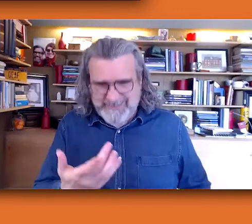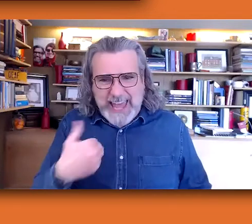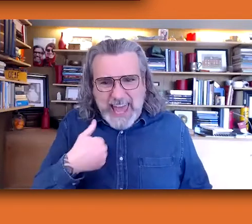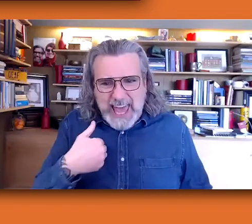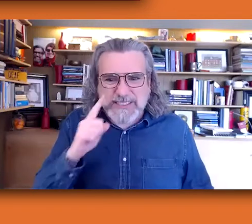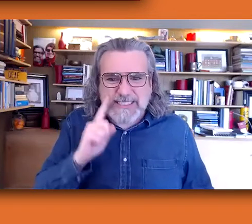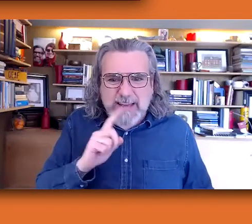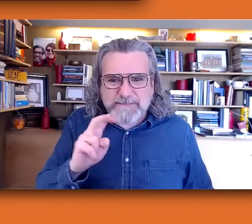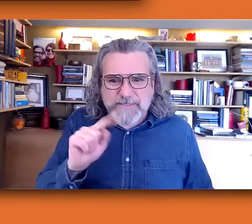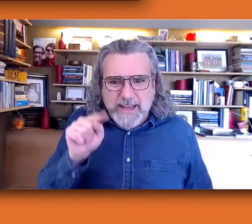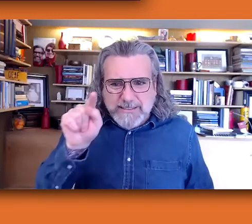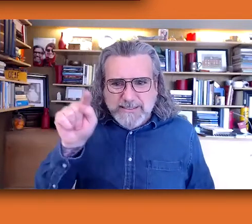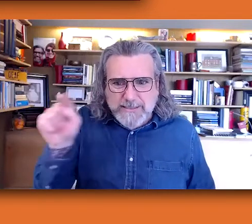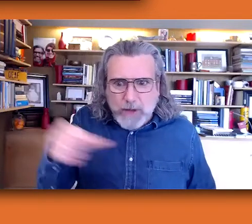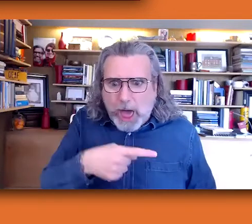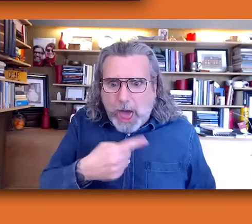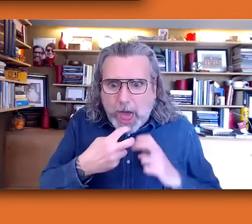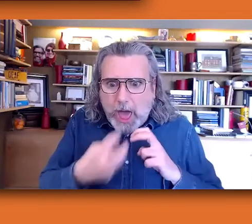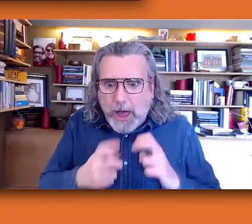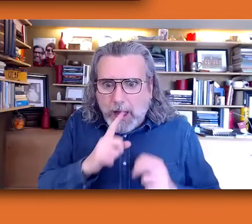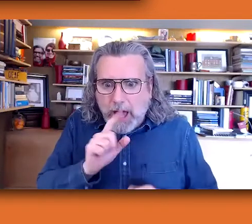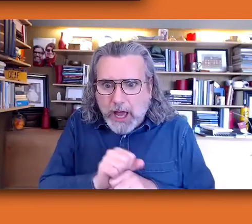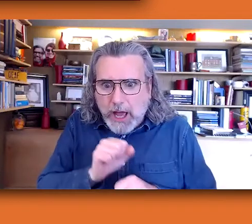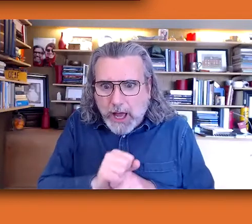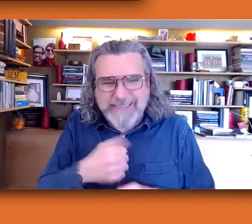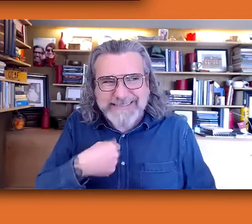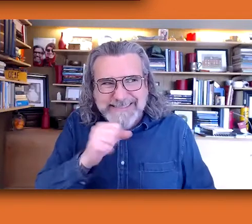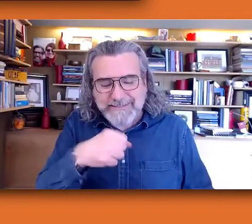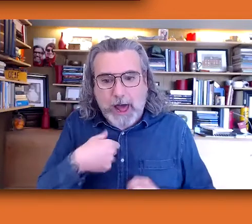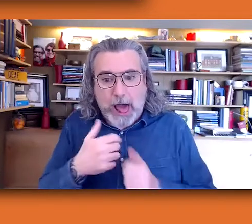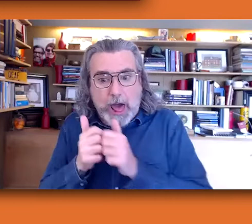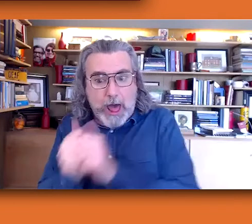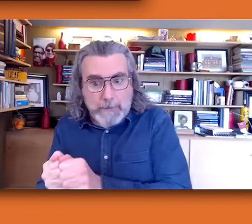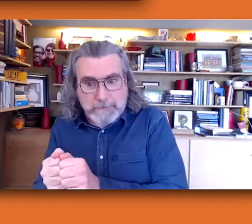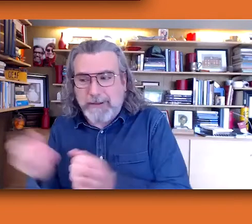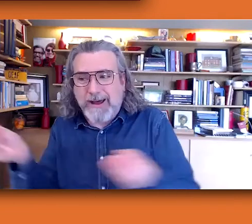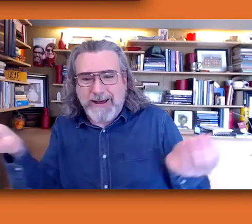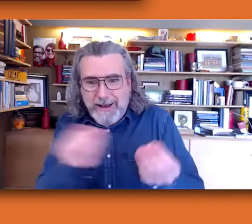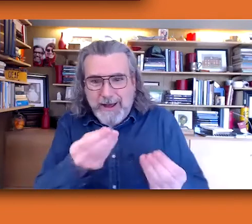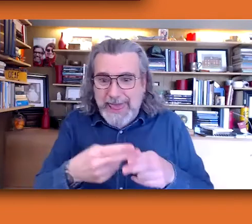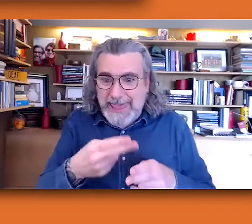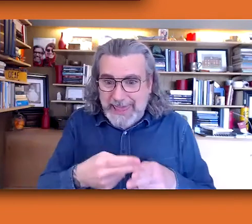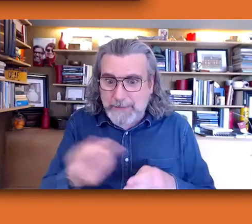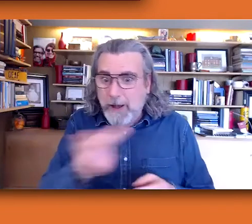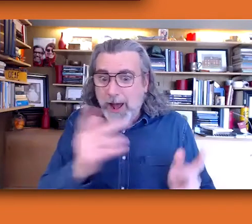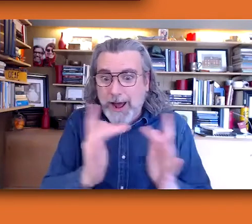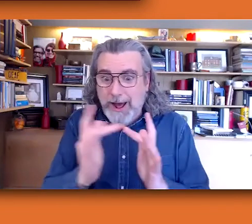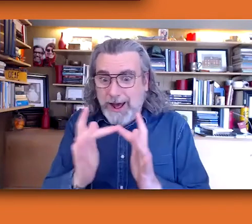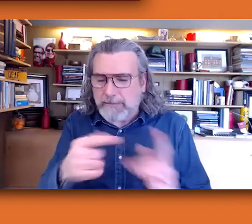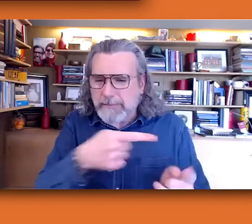and they didn't think that they could. And so I informed them that there are several